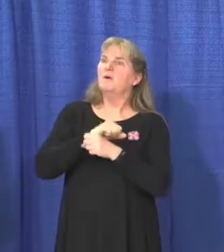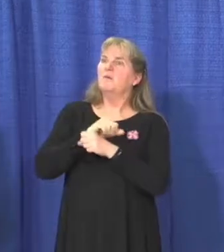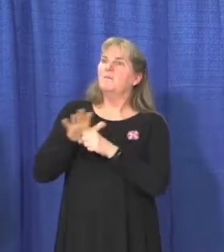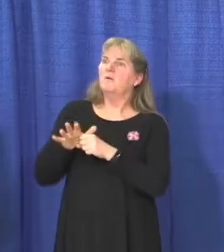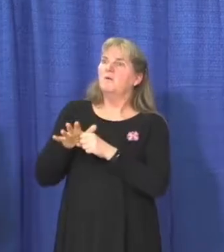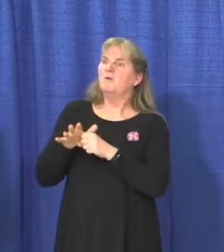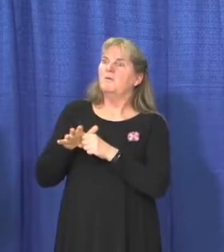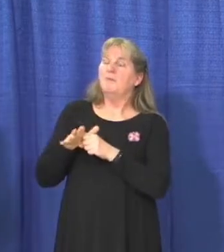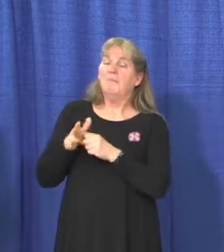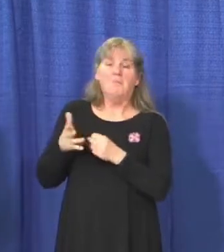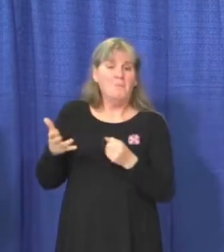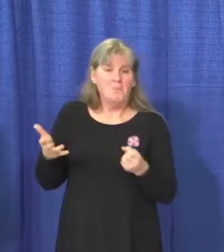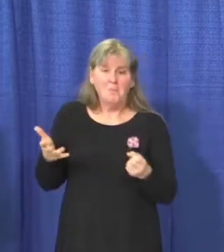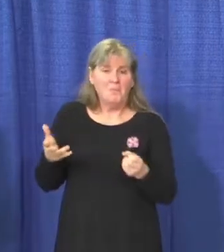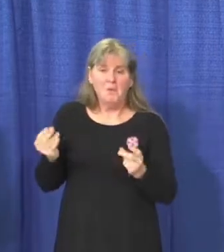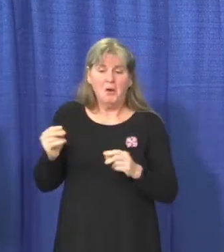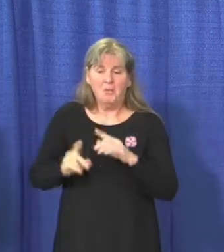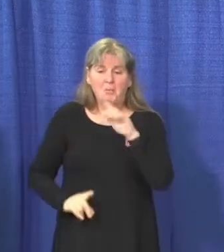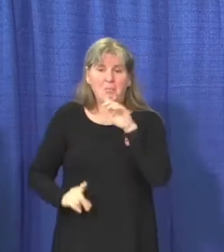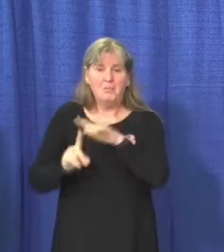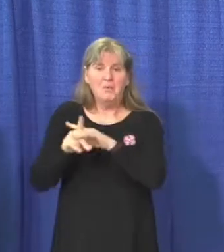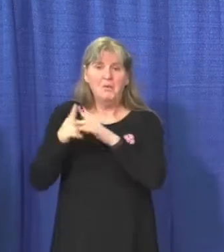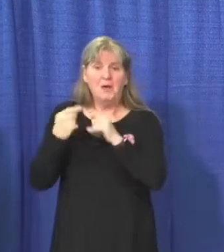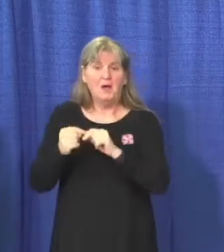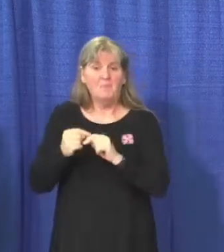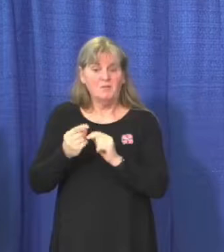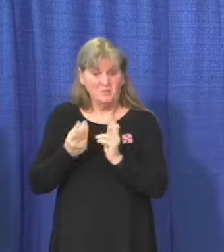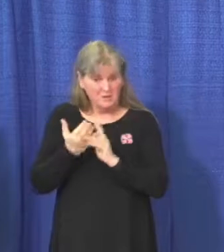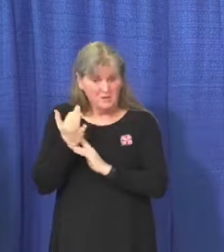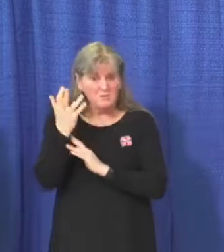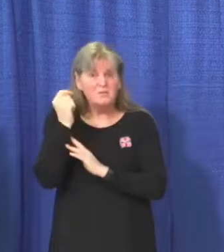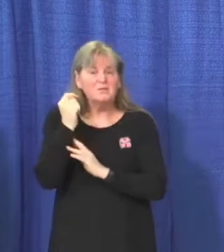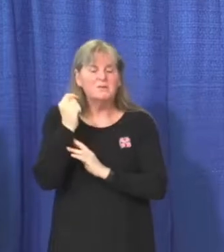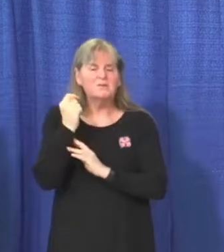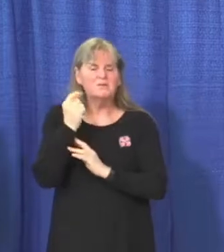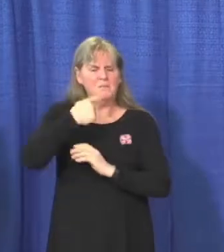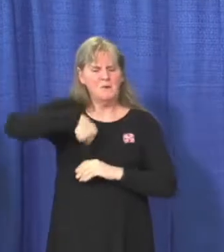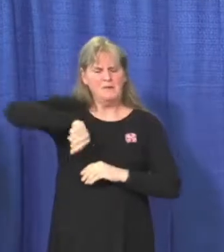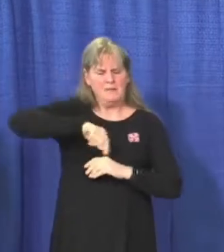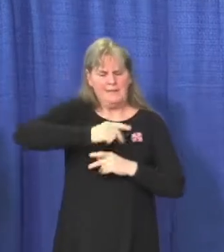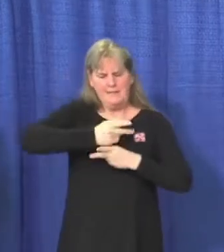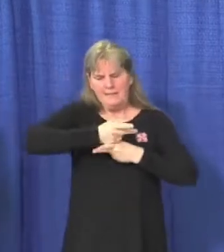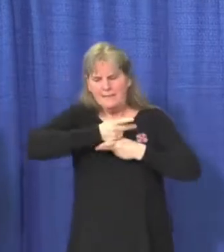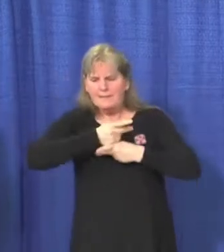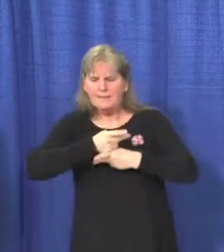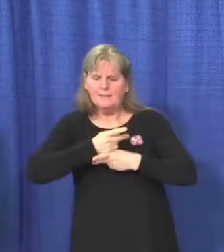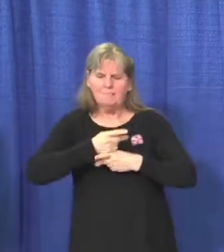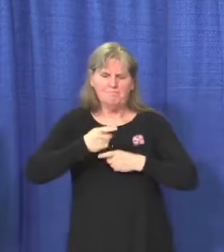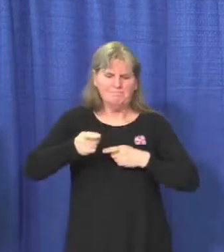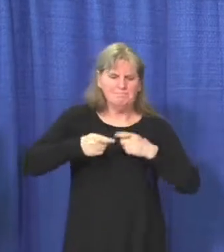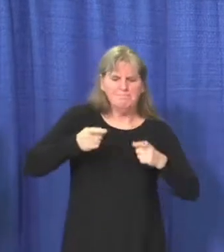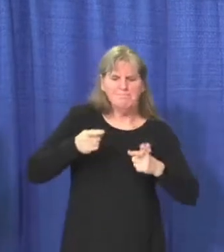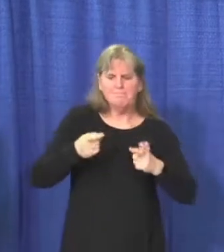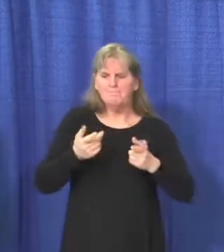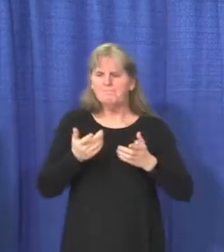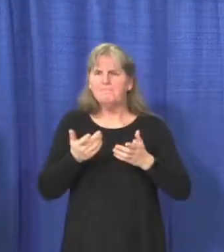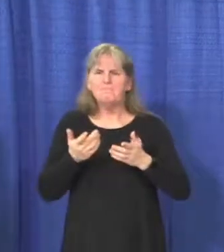done. It's been through careful management and working closely